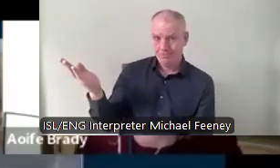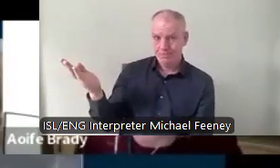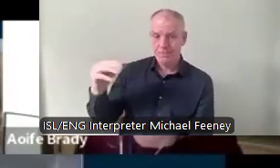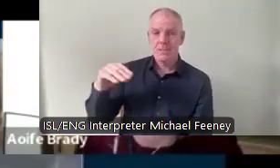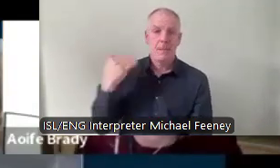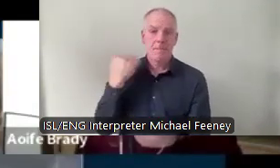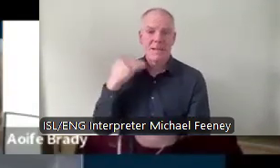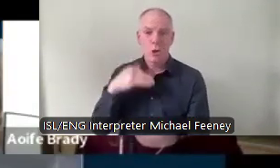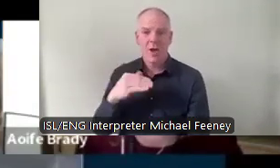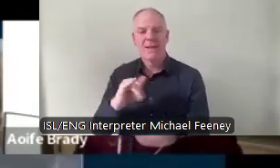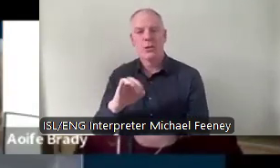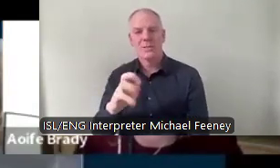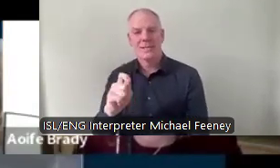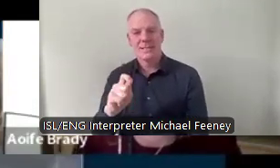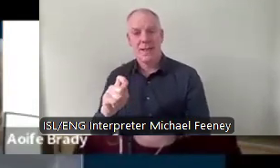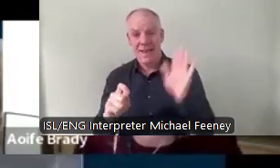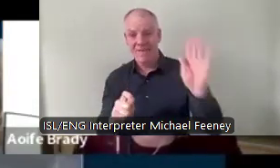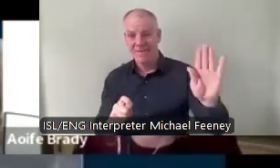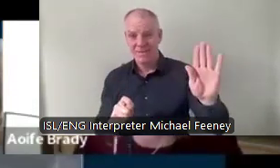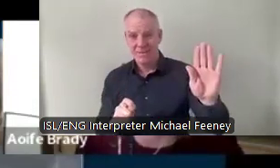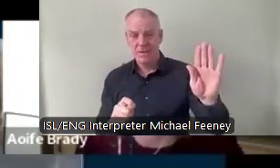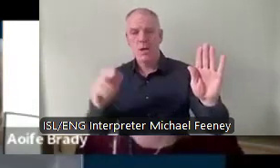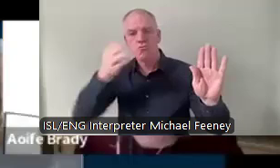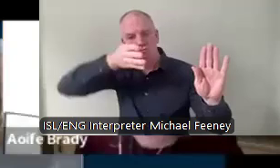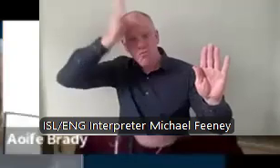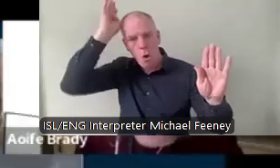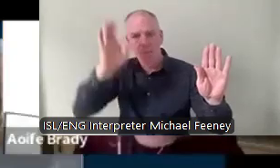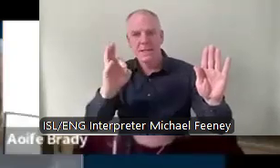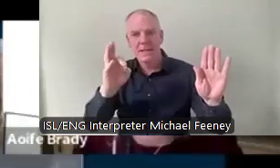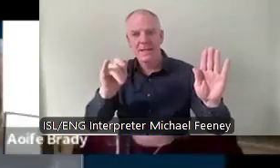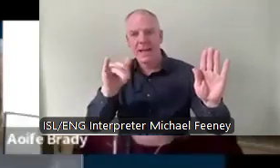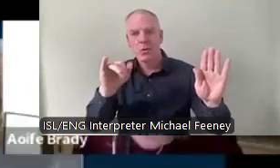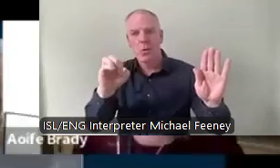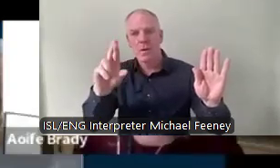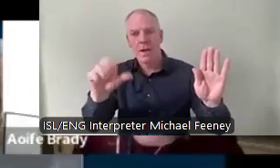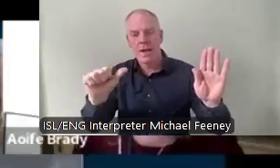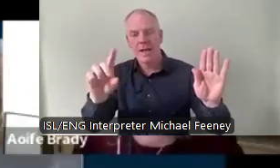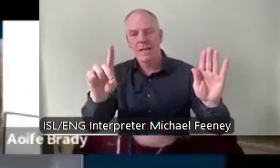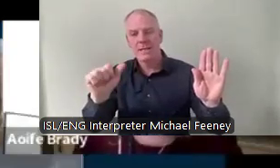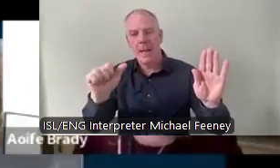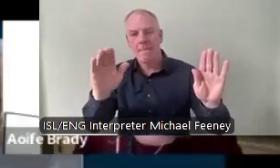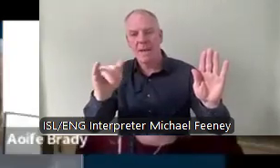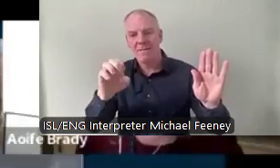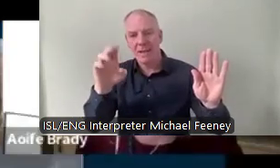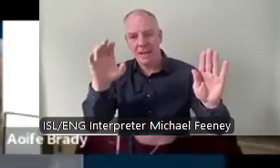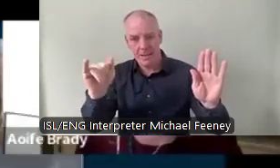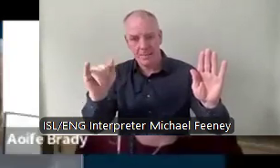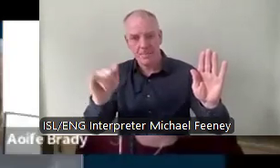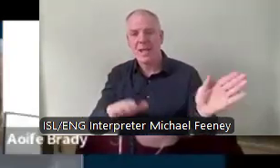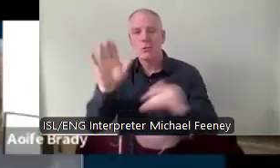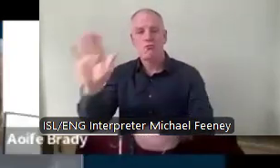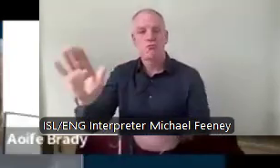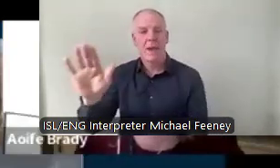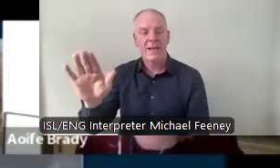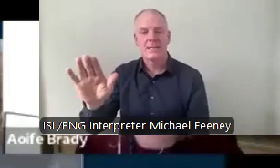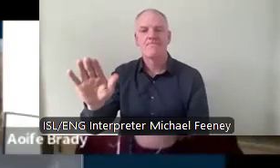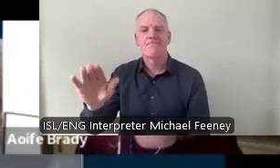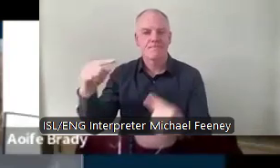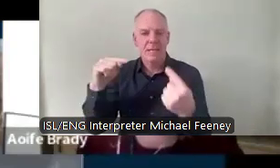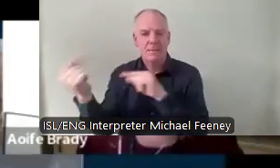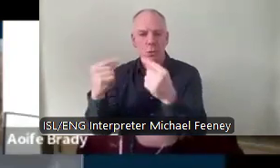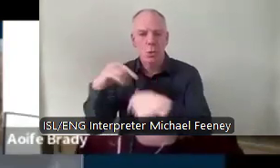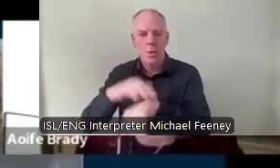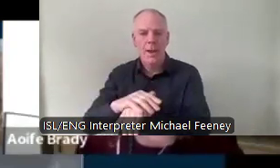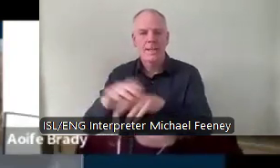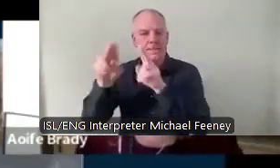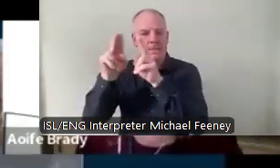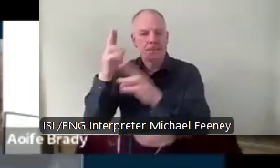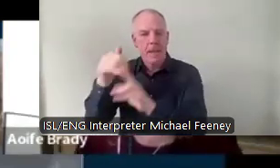that I show you here on the left from Rome's Galleria Doria Pamphilli, and on the right, The Dispute in the Temple from Berlin's Gemaldegalerie. The Roman painting